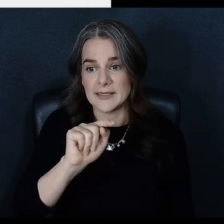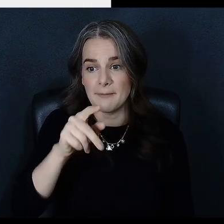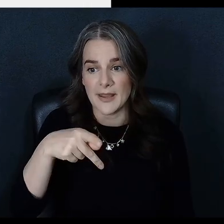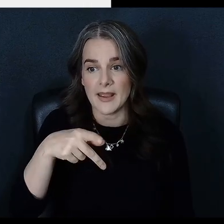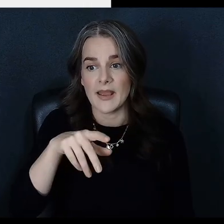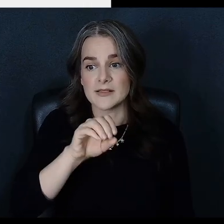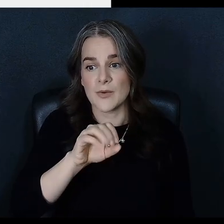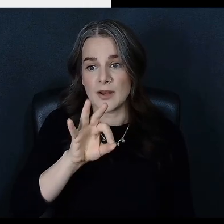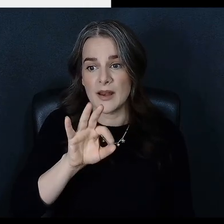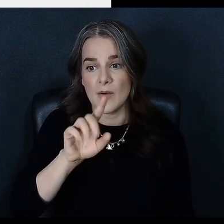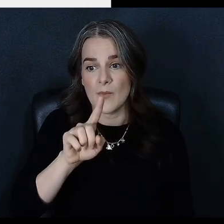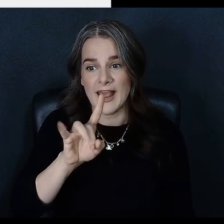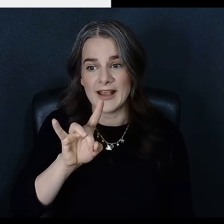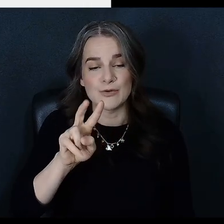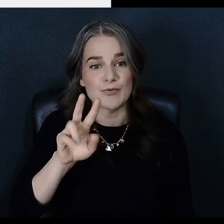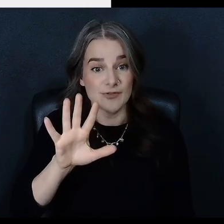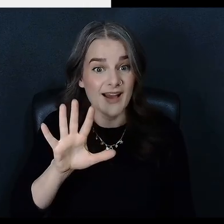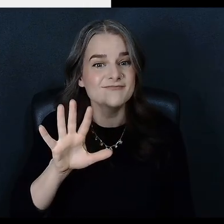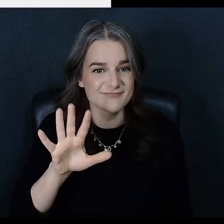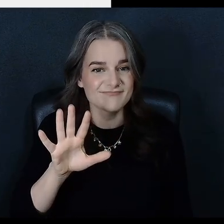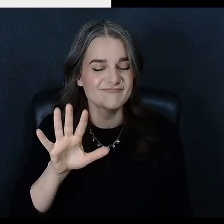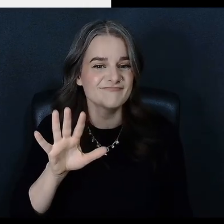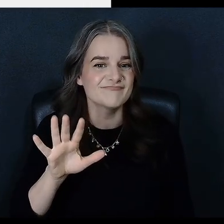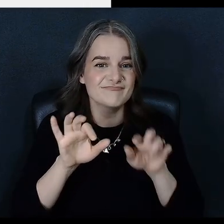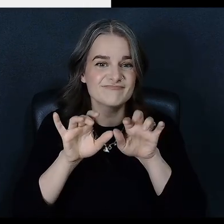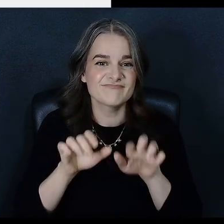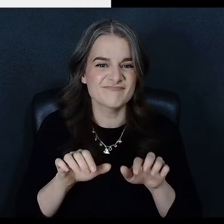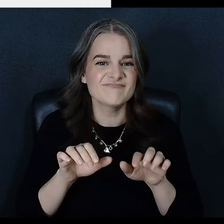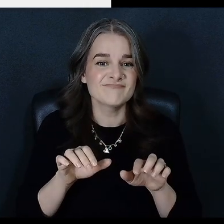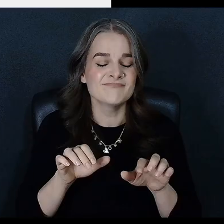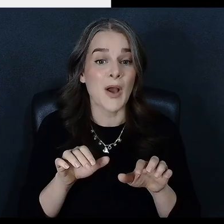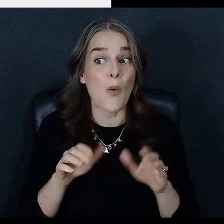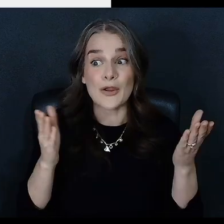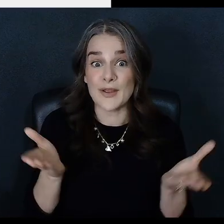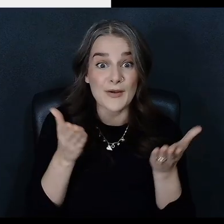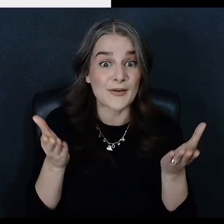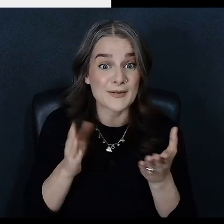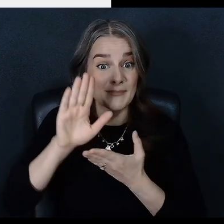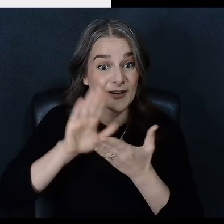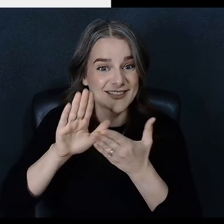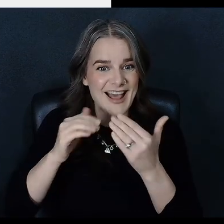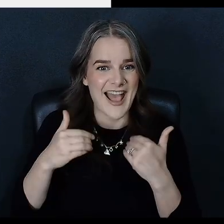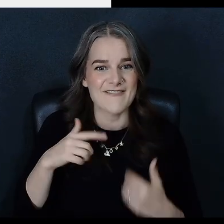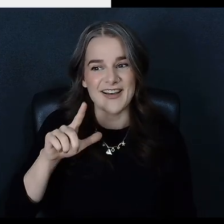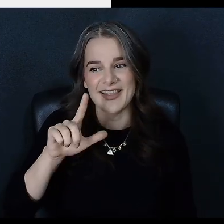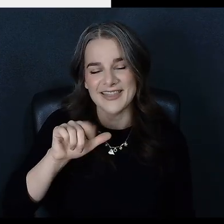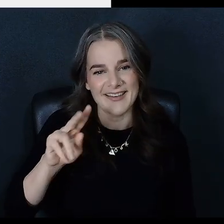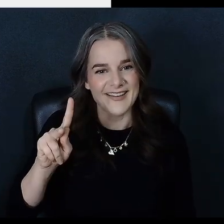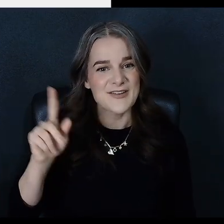Or if you're joining us here in person, I just put the link in the chat. You can click on it and open it-- a bunch of different ways to get to it.